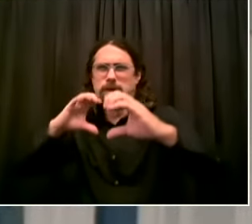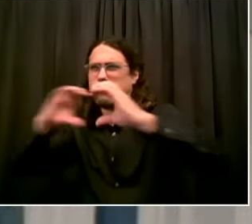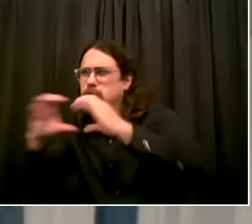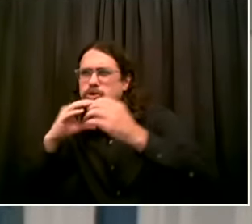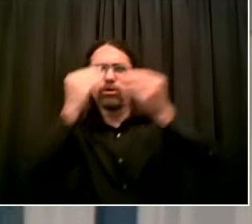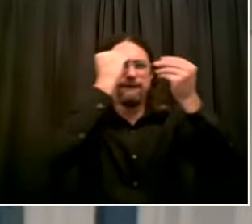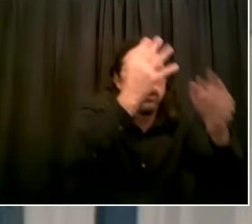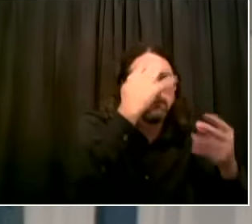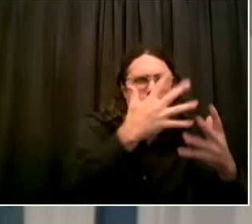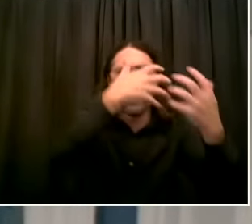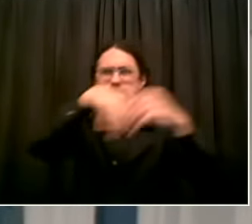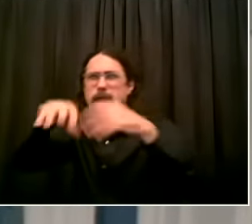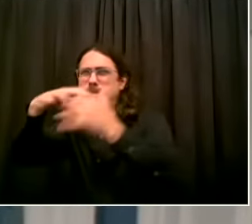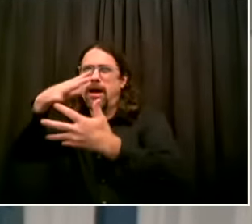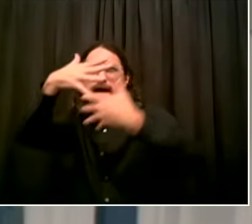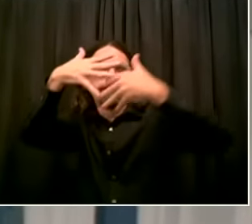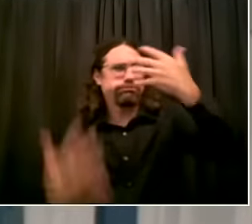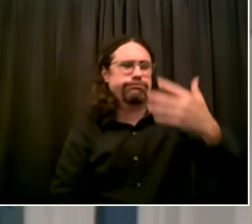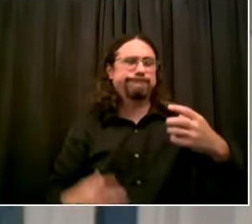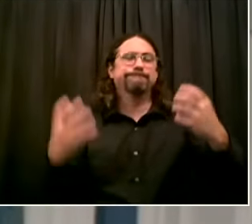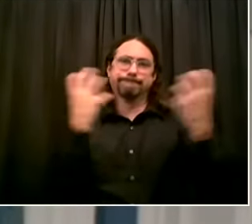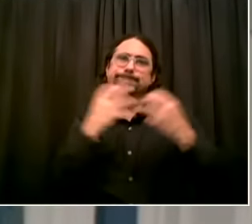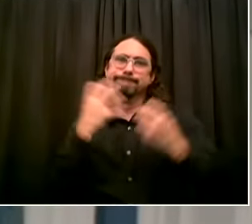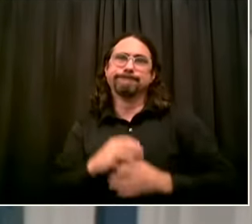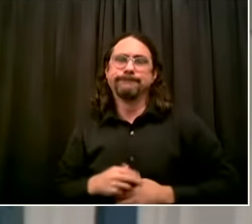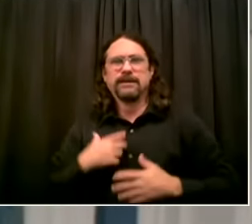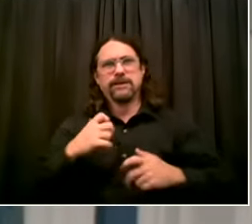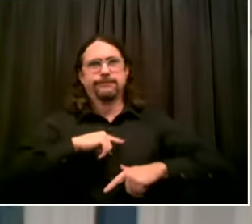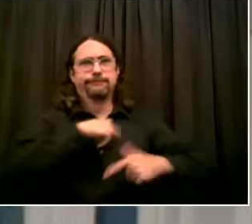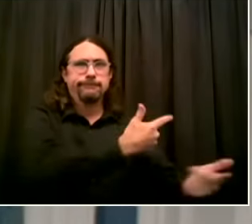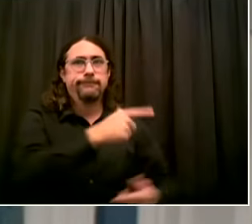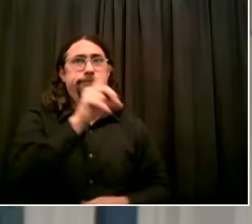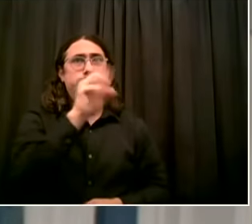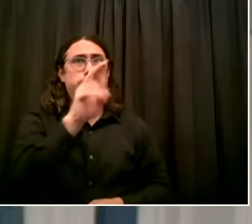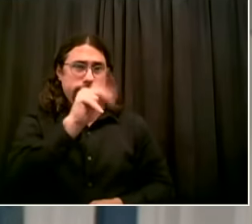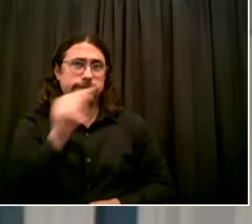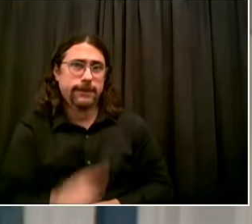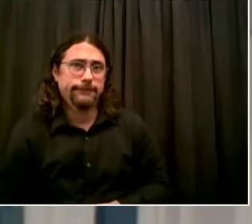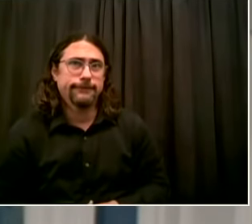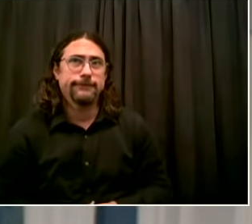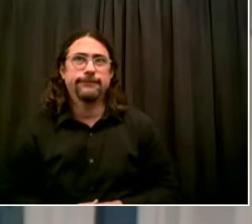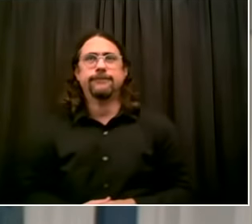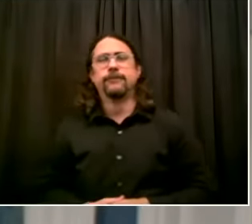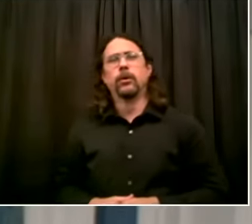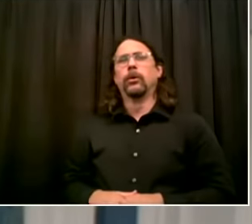ON THE CALL. WE ARE GOING TO STAY IN CONSTANT